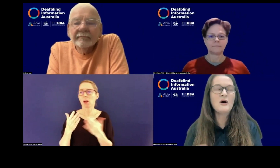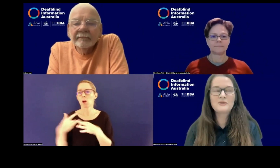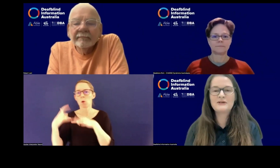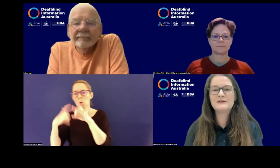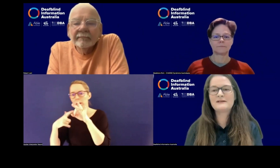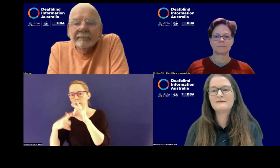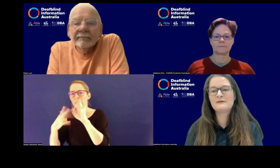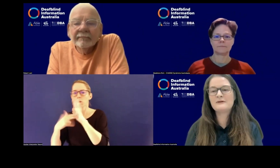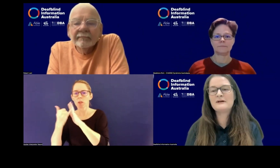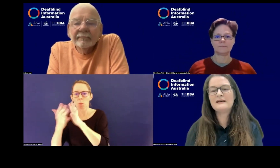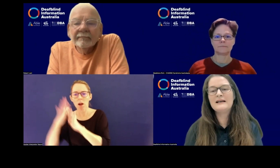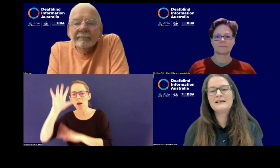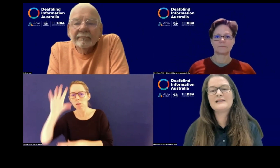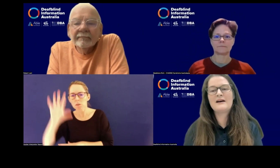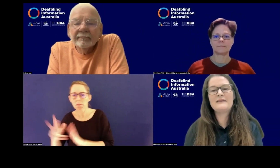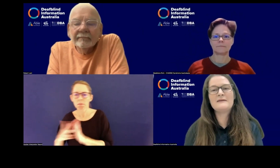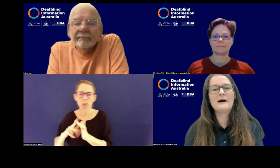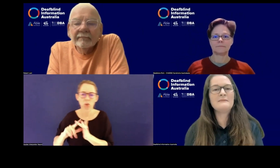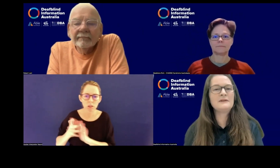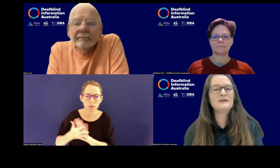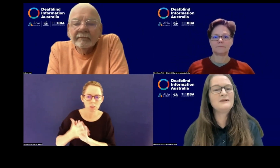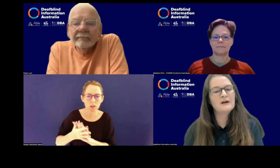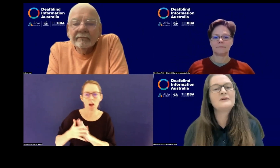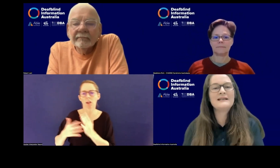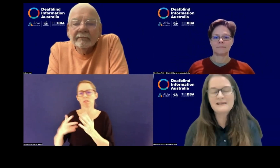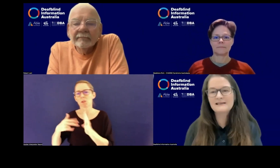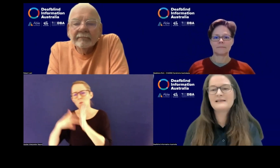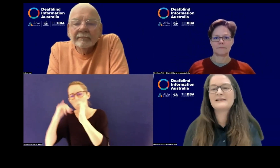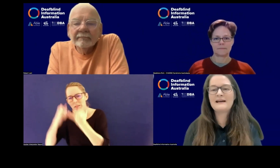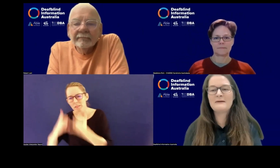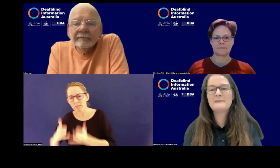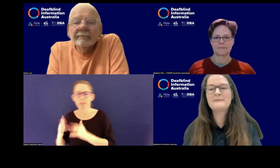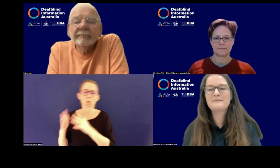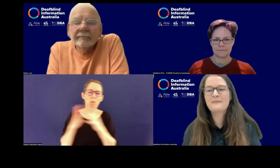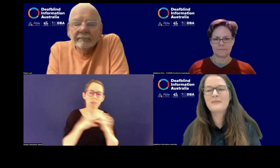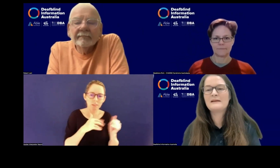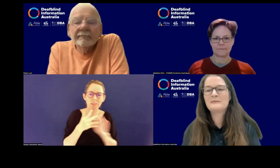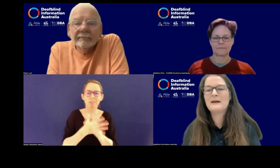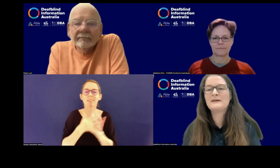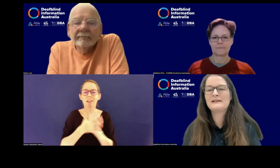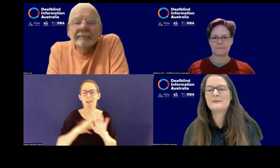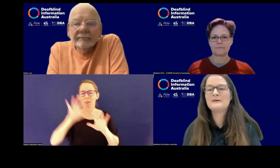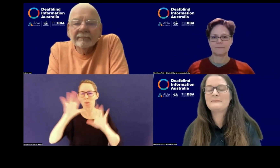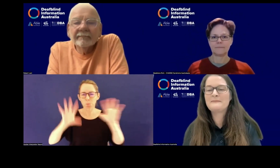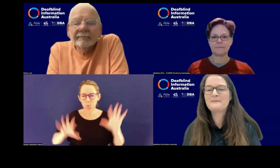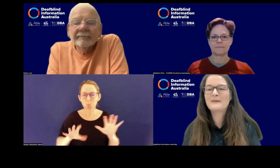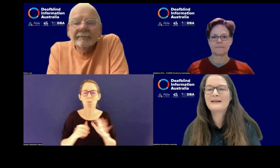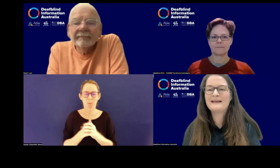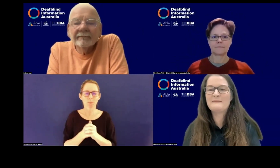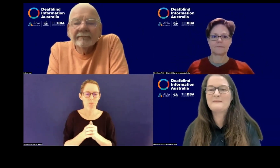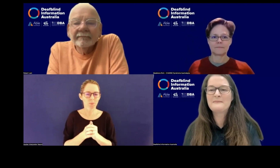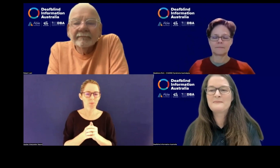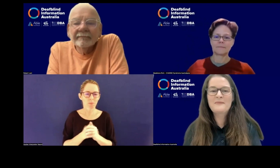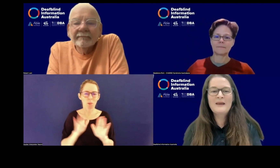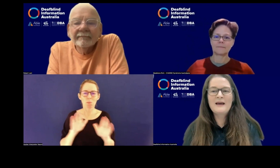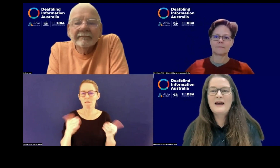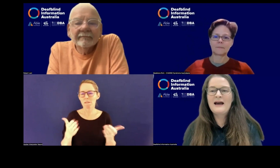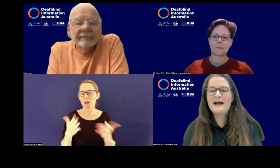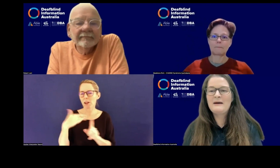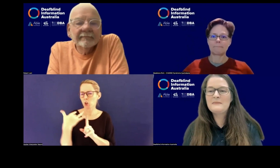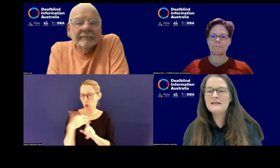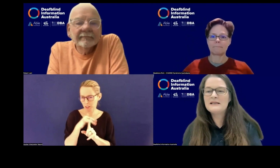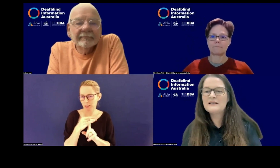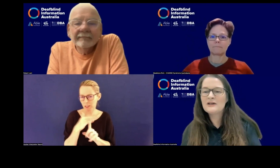options for a sign that might suit your context better as well.